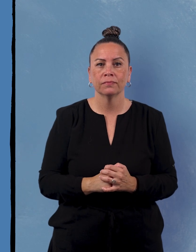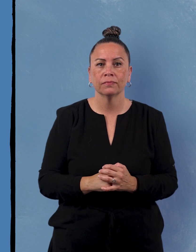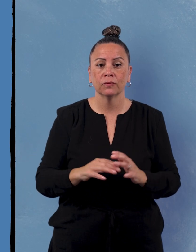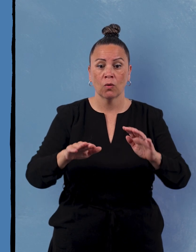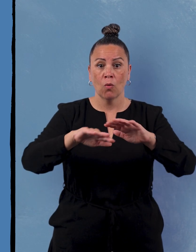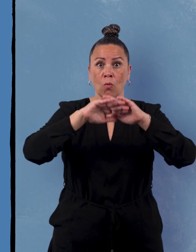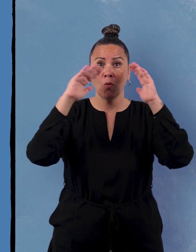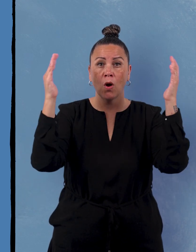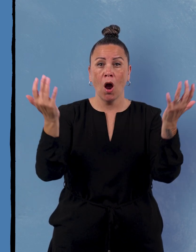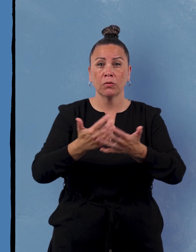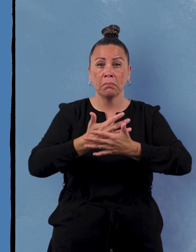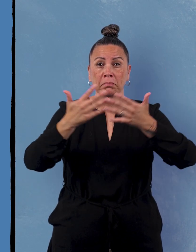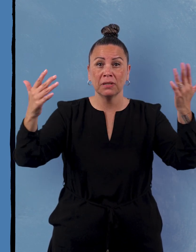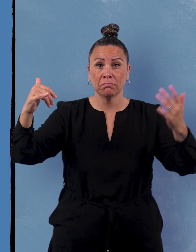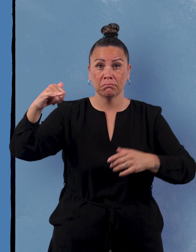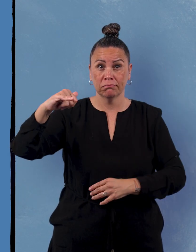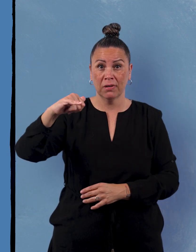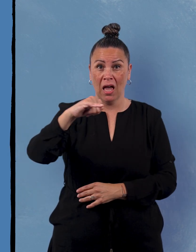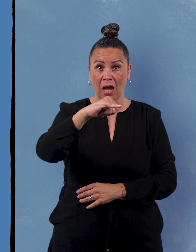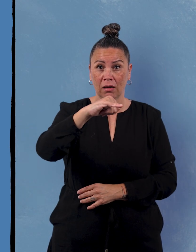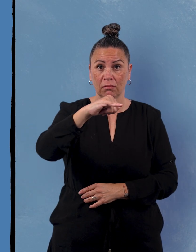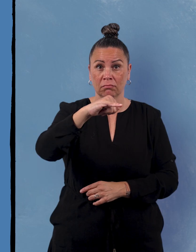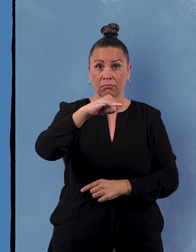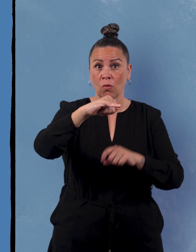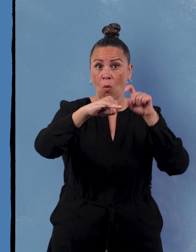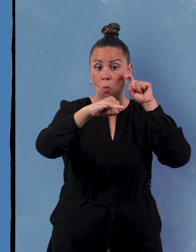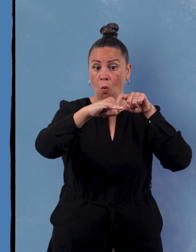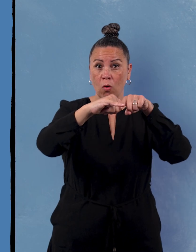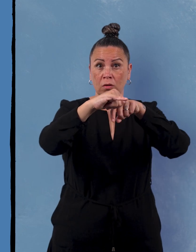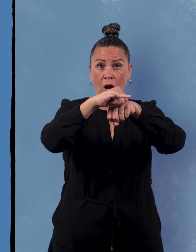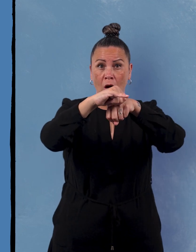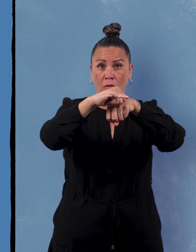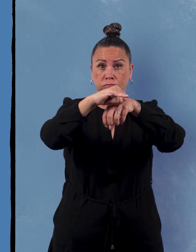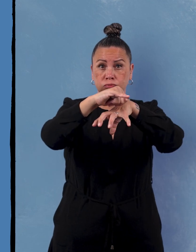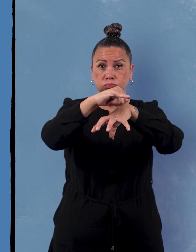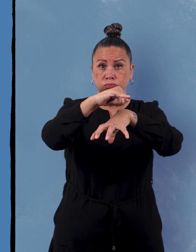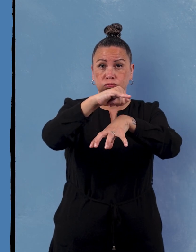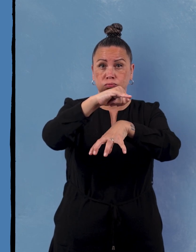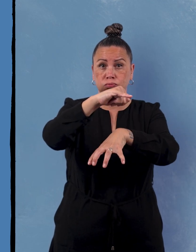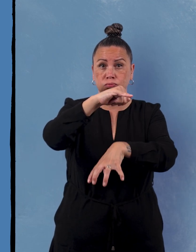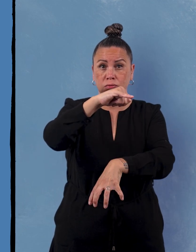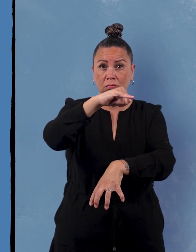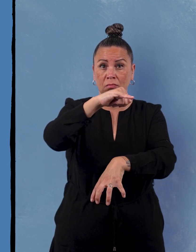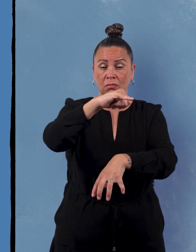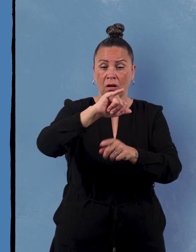The world's largest water-bomber is a jumbo jet.